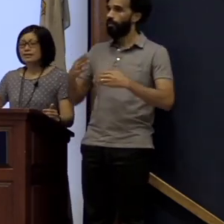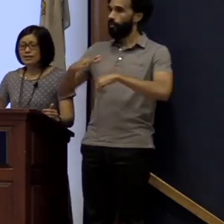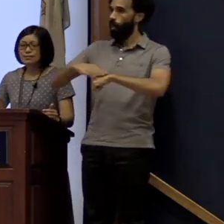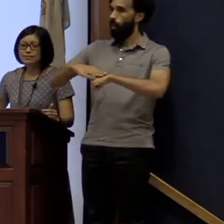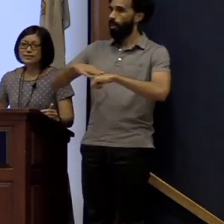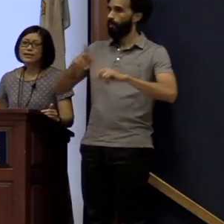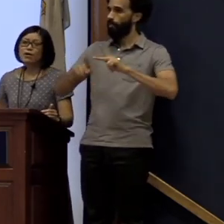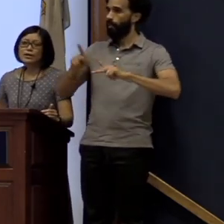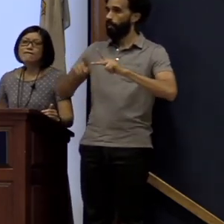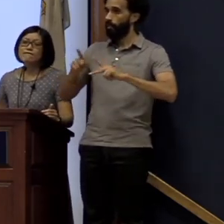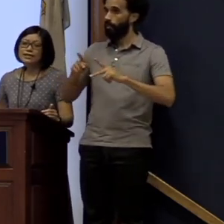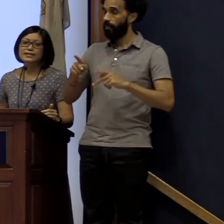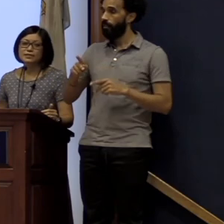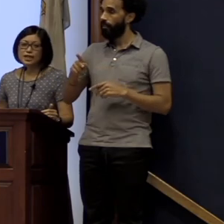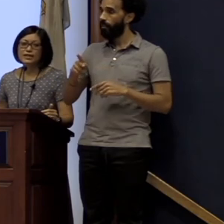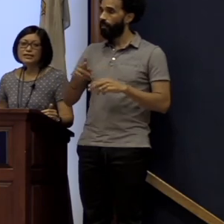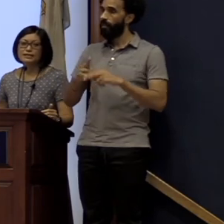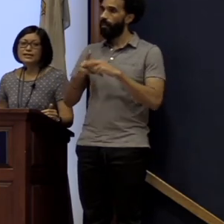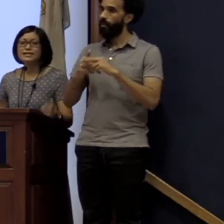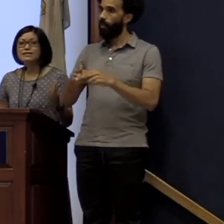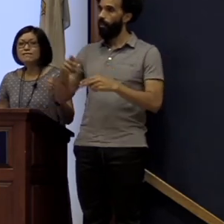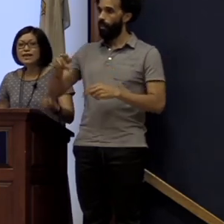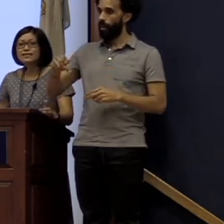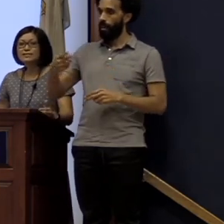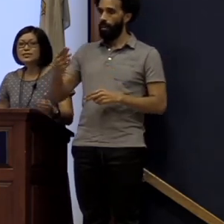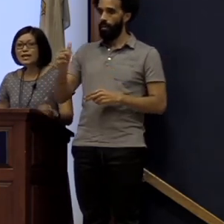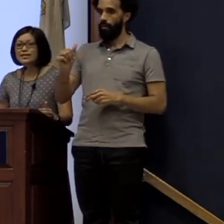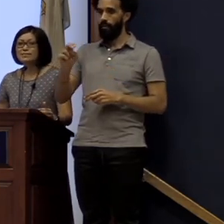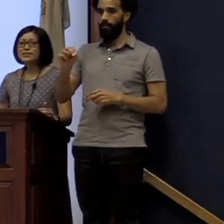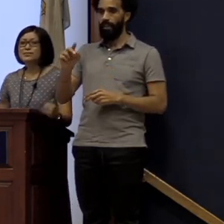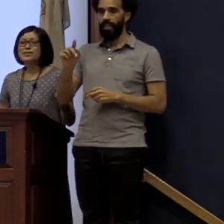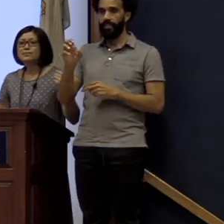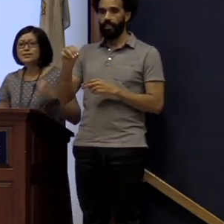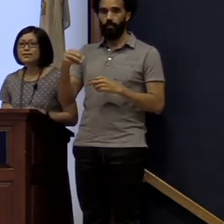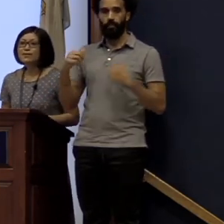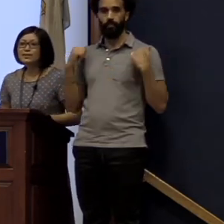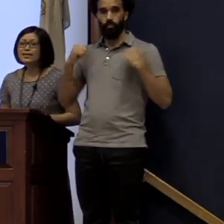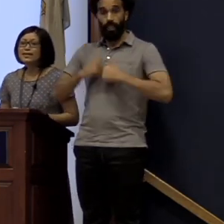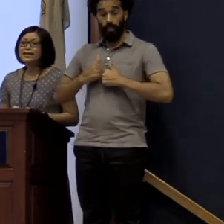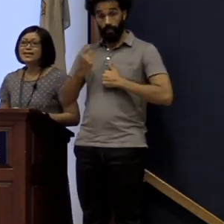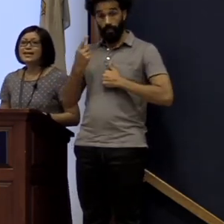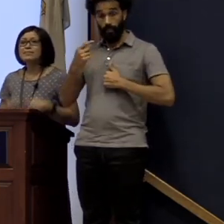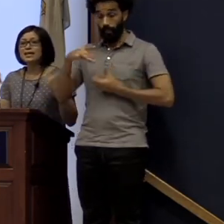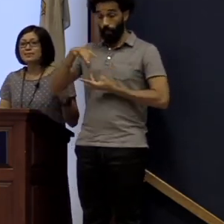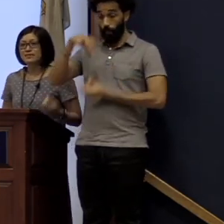Remember they call it a phantom jacket is a phantom jacket because when they put it on they can become invisible